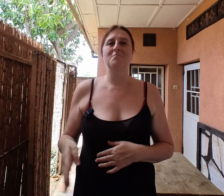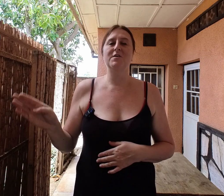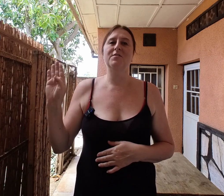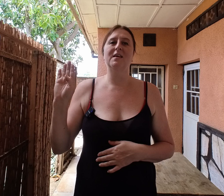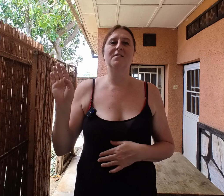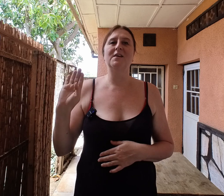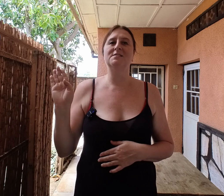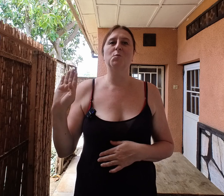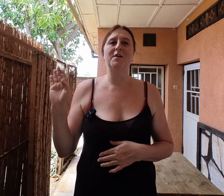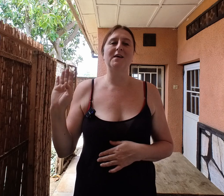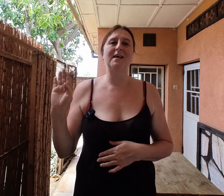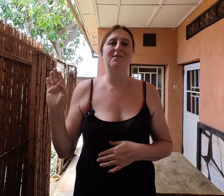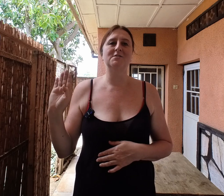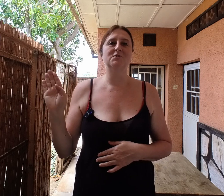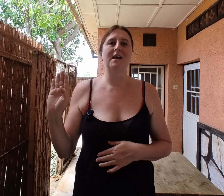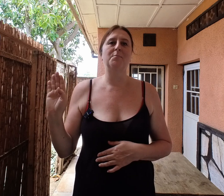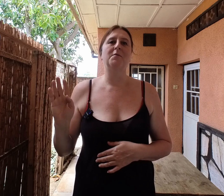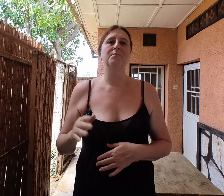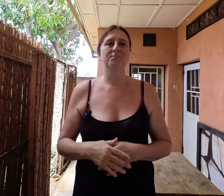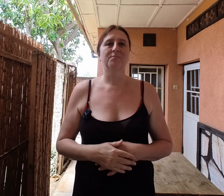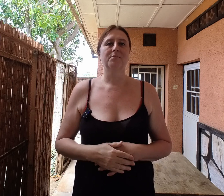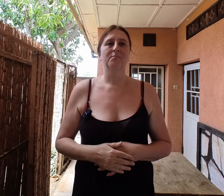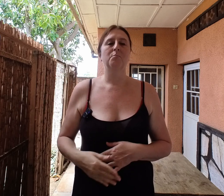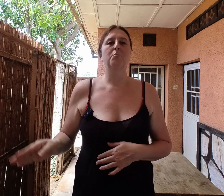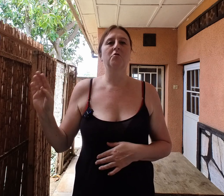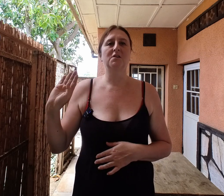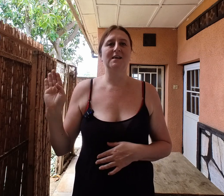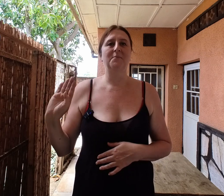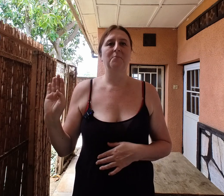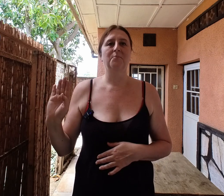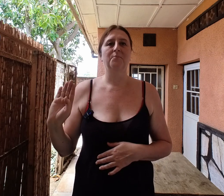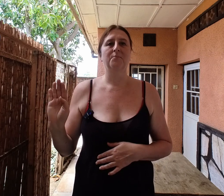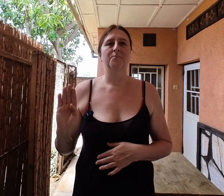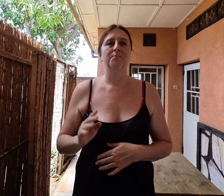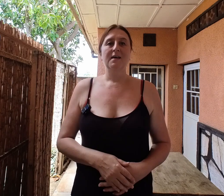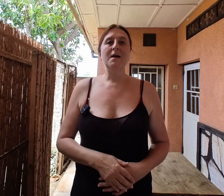so you can think of it as waving hello to your neighbor. Burundi.